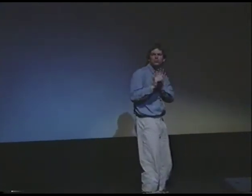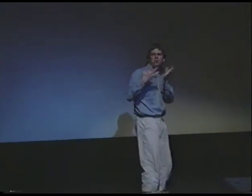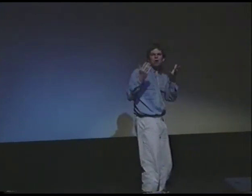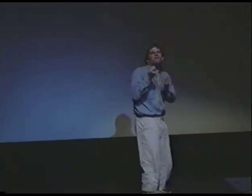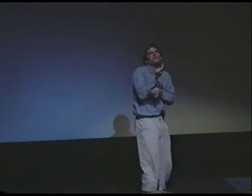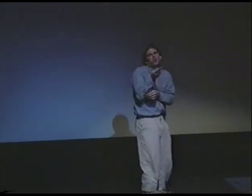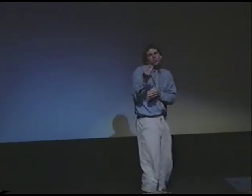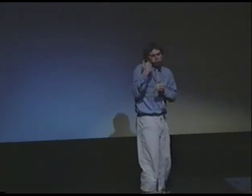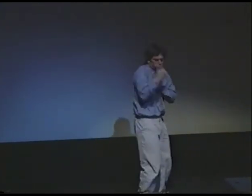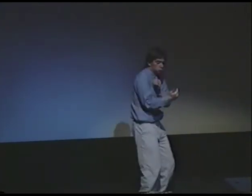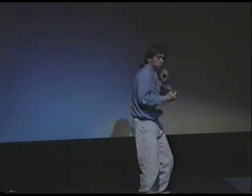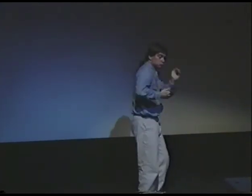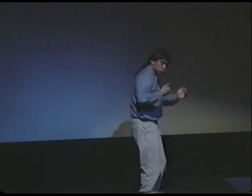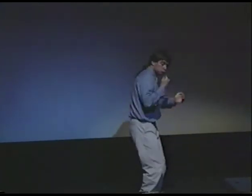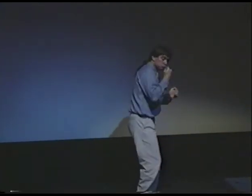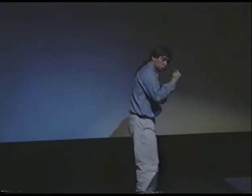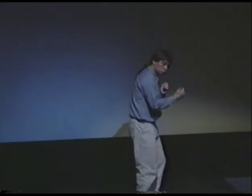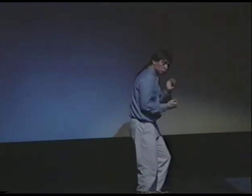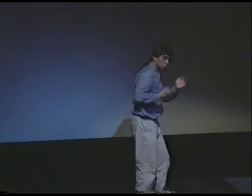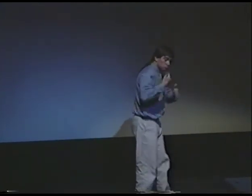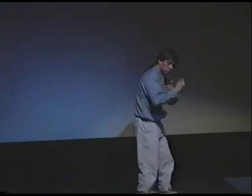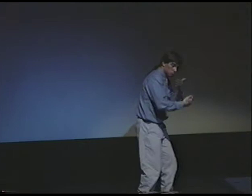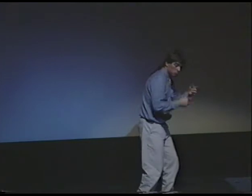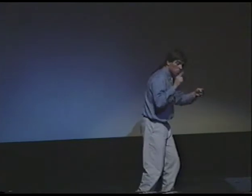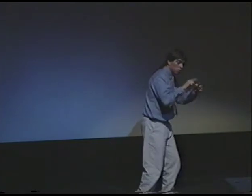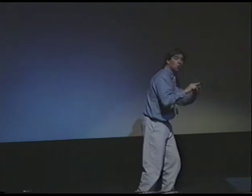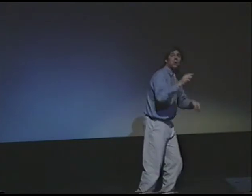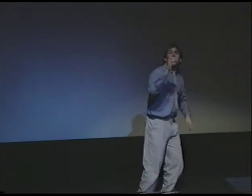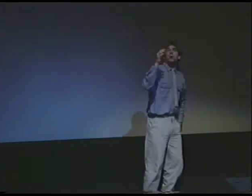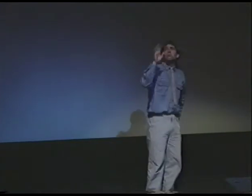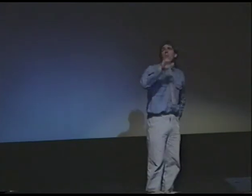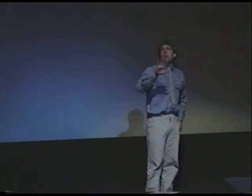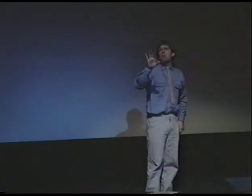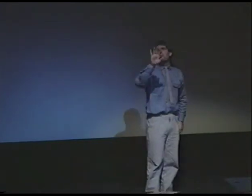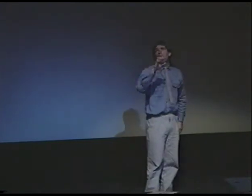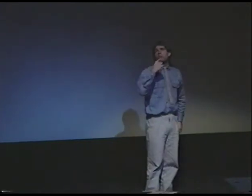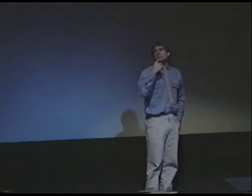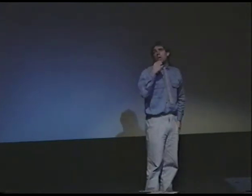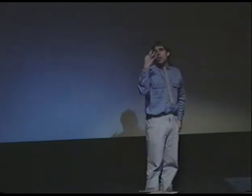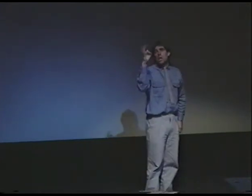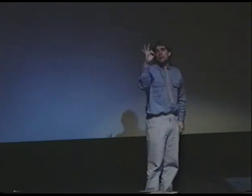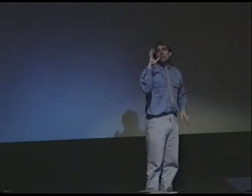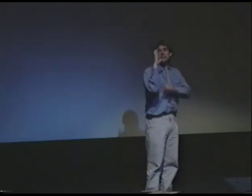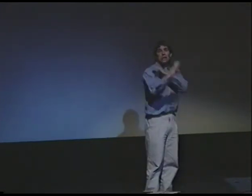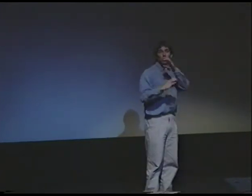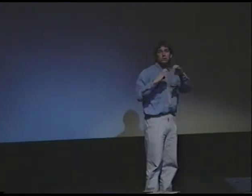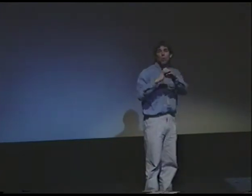a few poets were very visual with images.